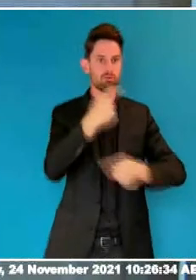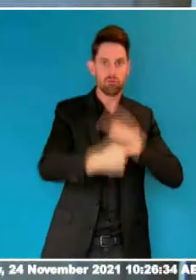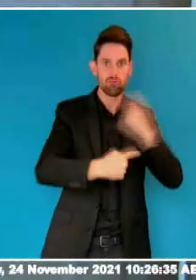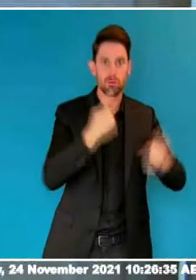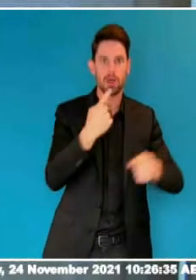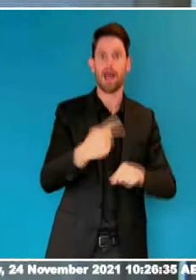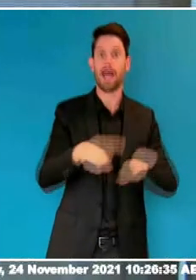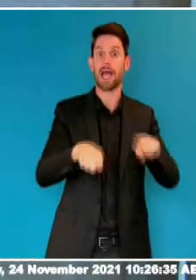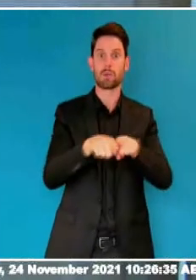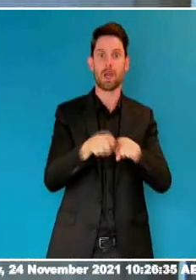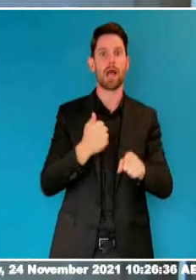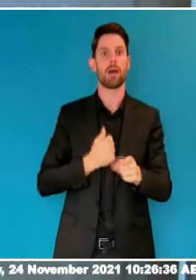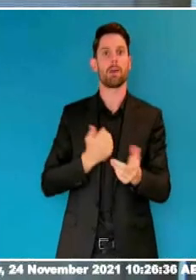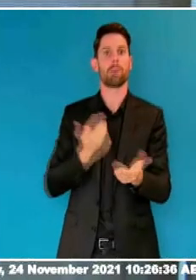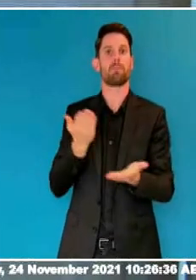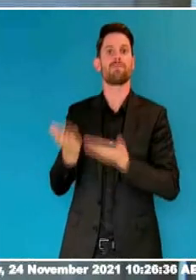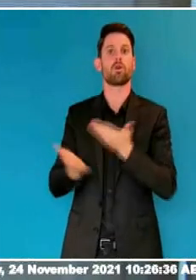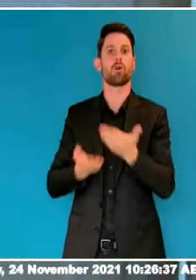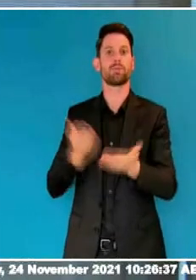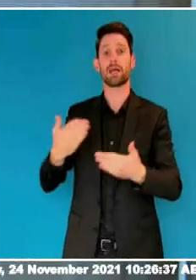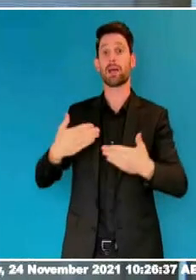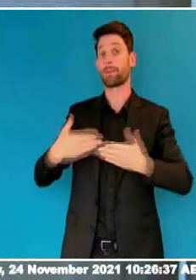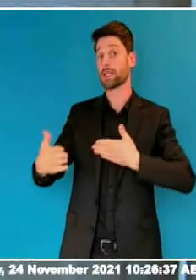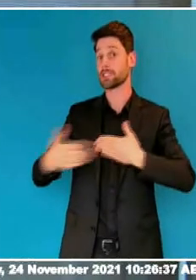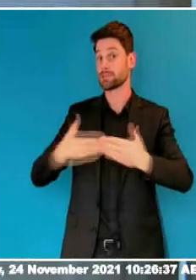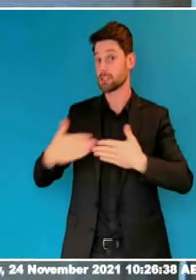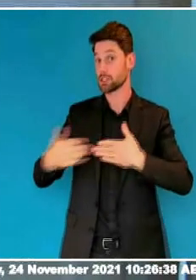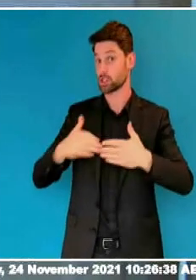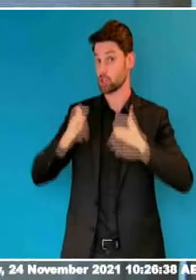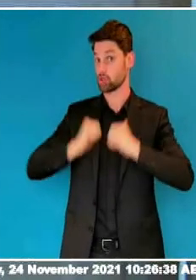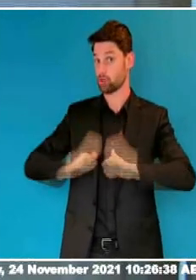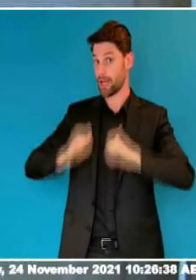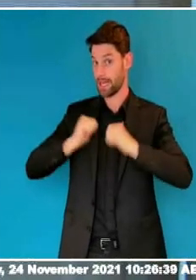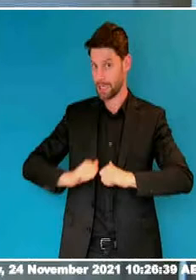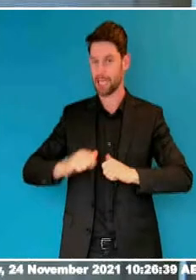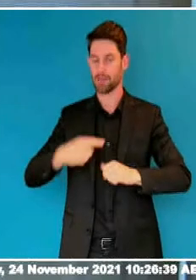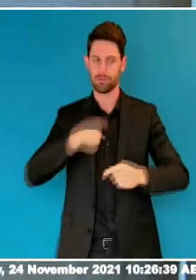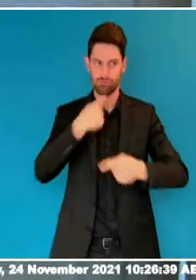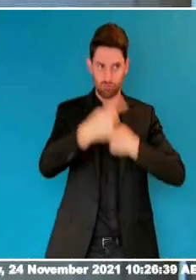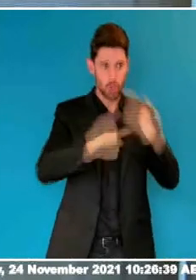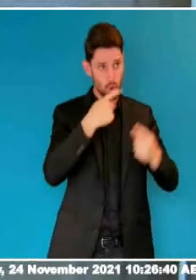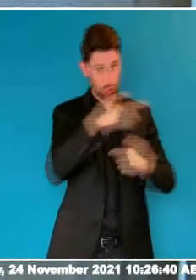performance management training, that people have regular conversations with their